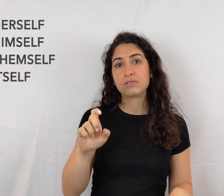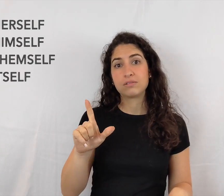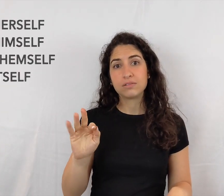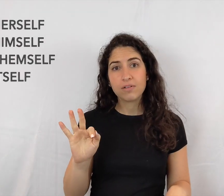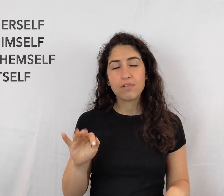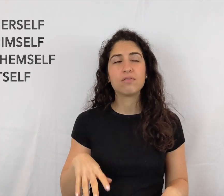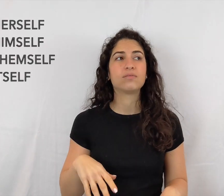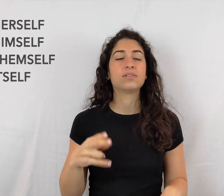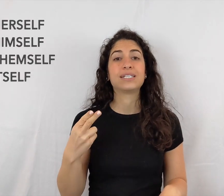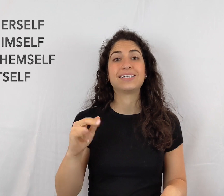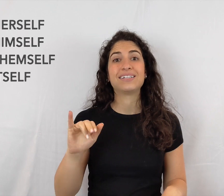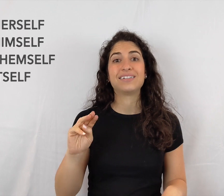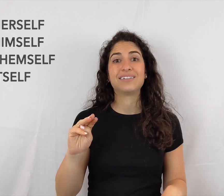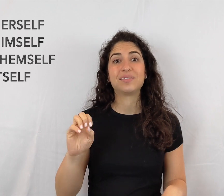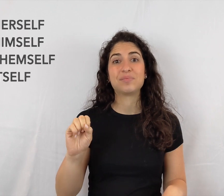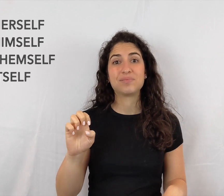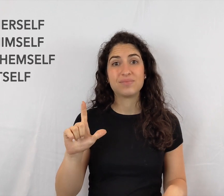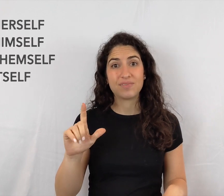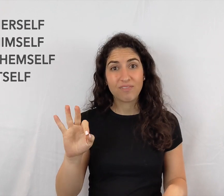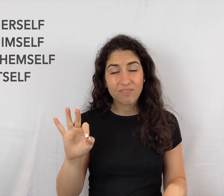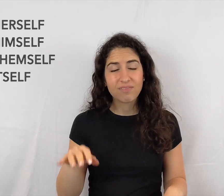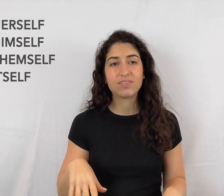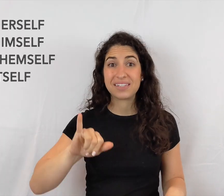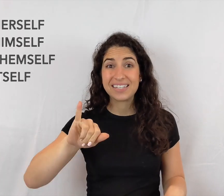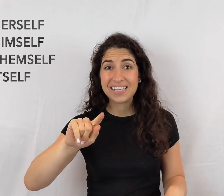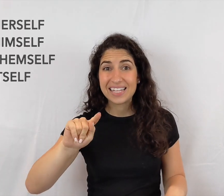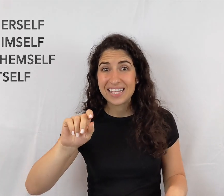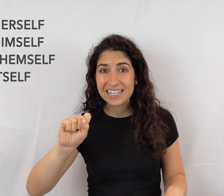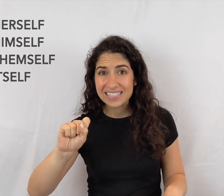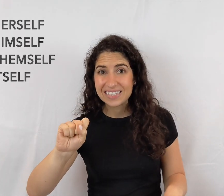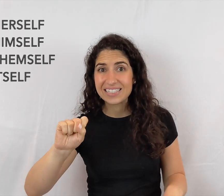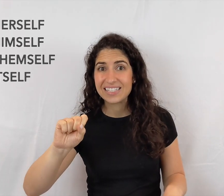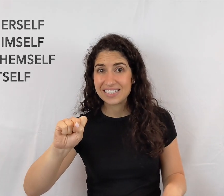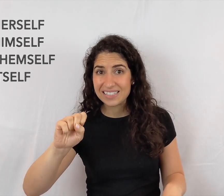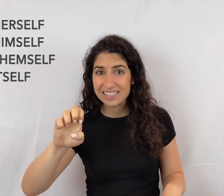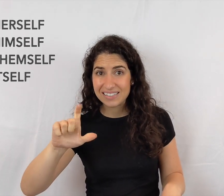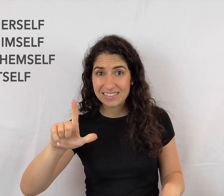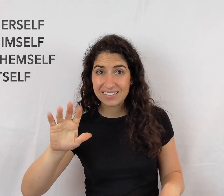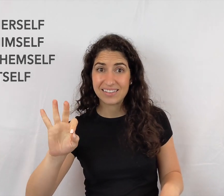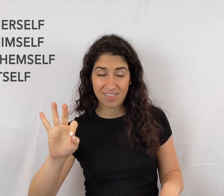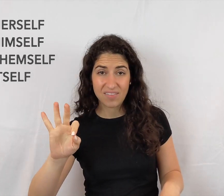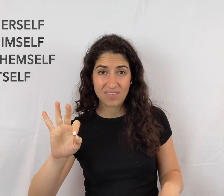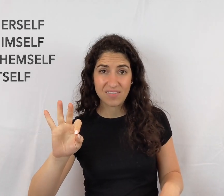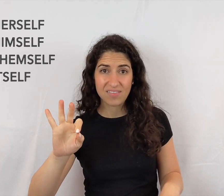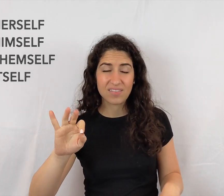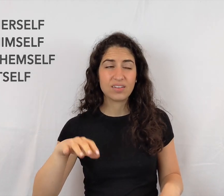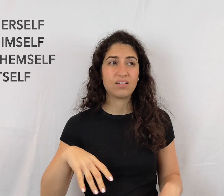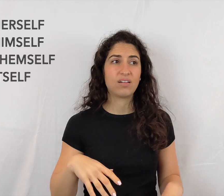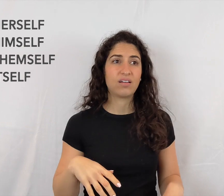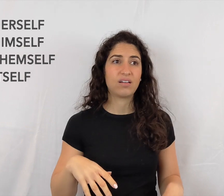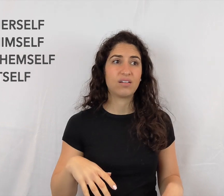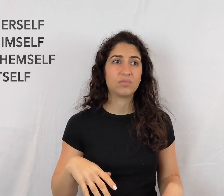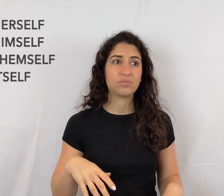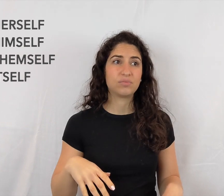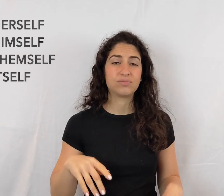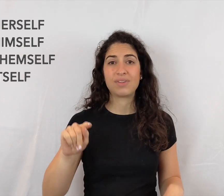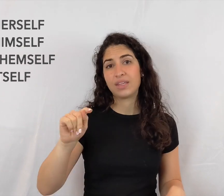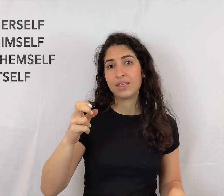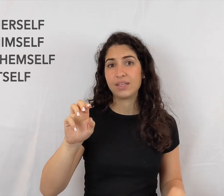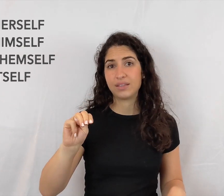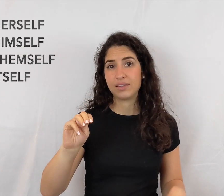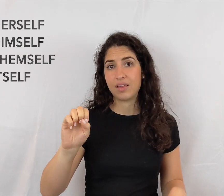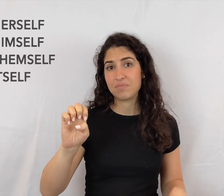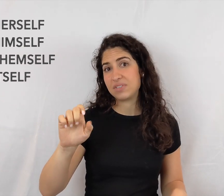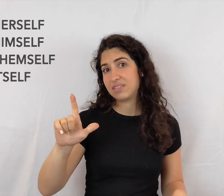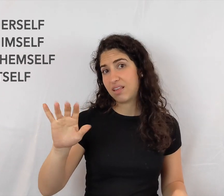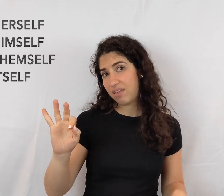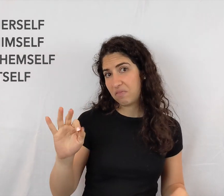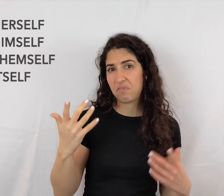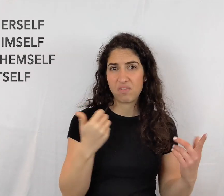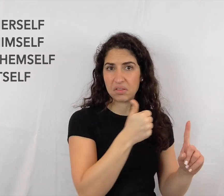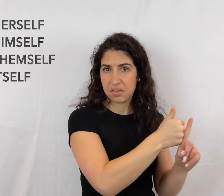herself, himself, itself, themself.